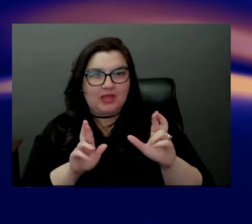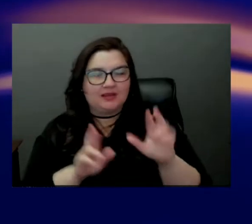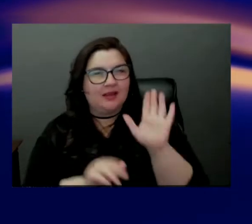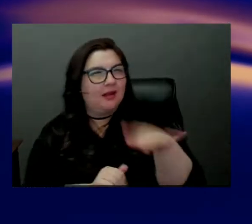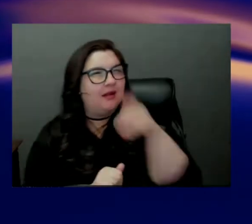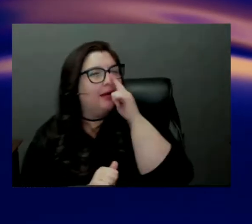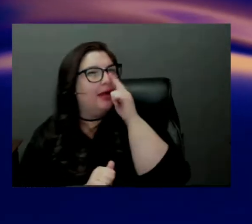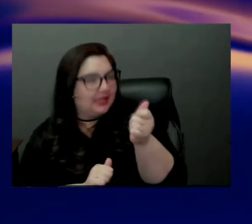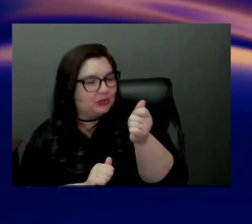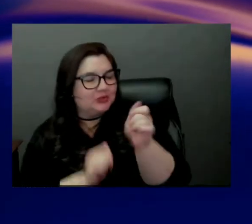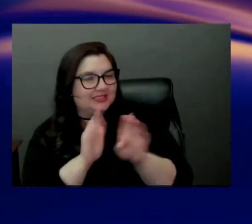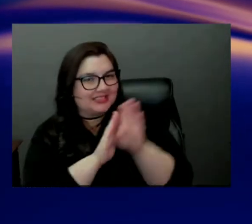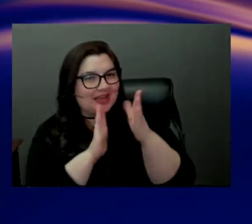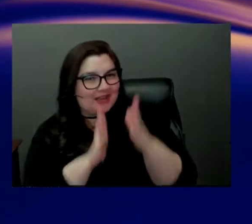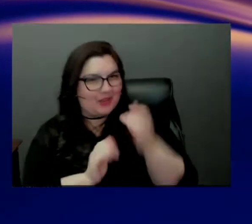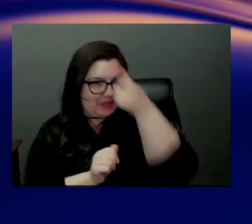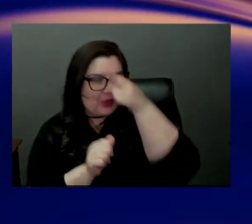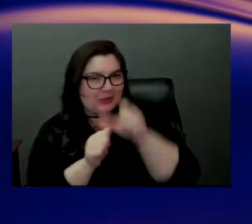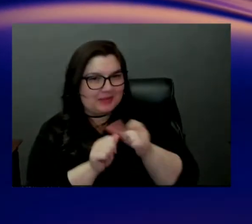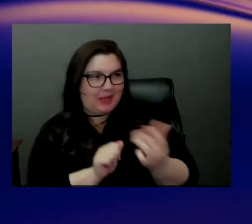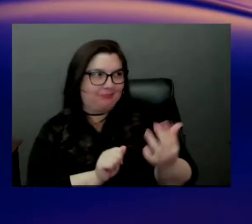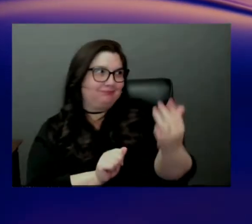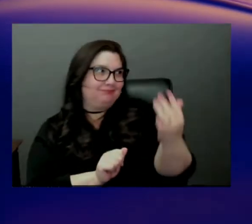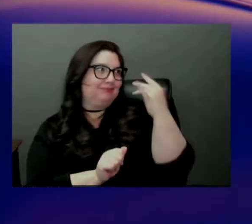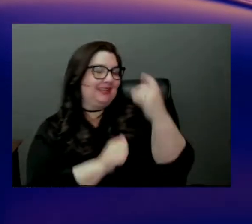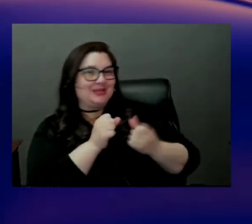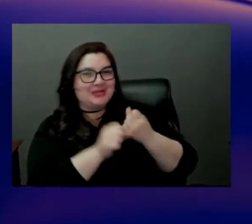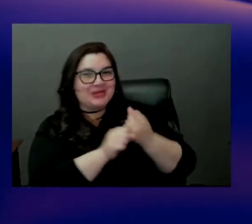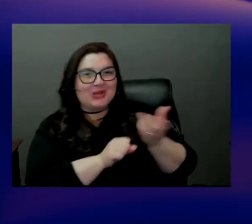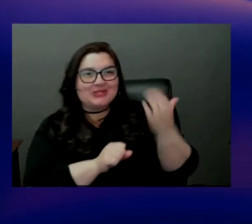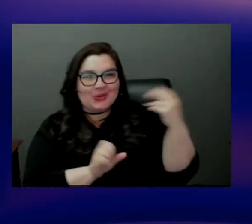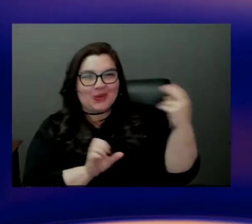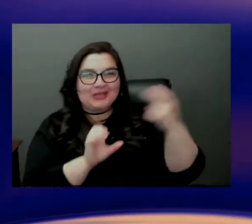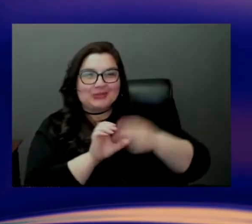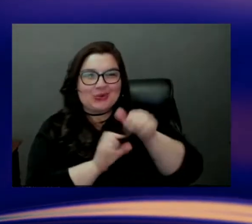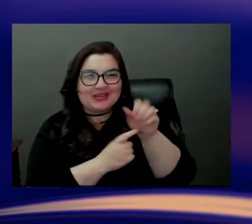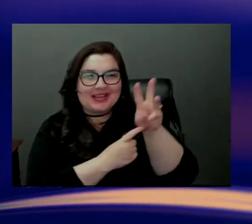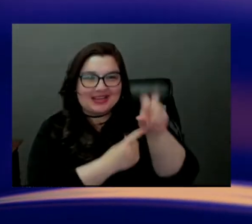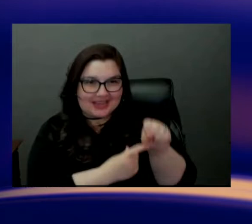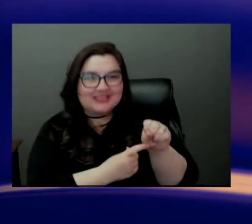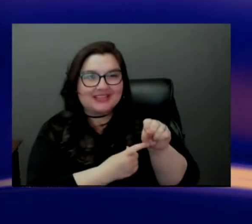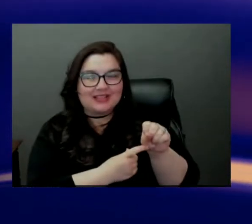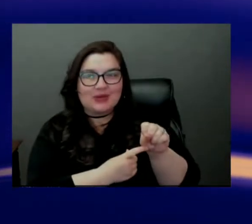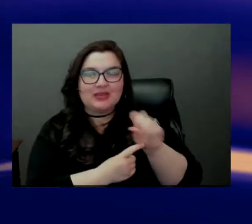because back when I joined AWS like many years ago now, we were working on our toolkit for visual studio and our first feature